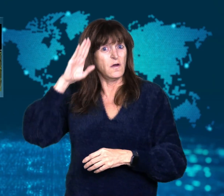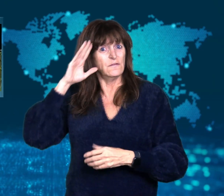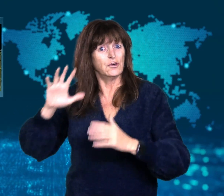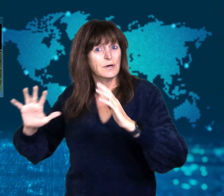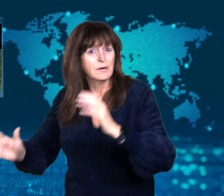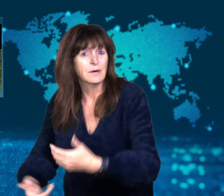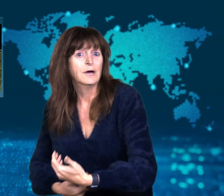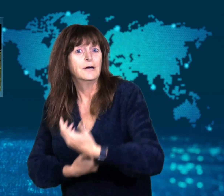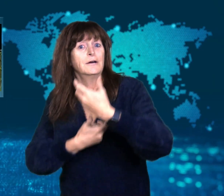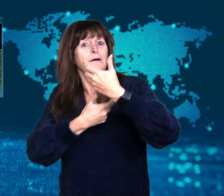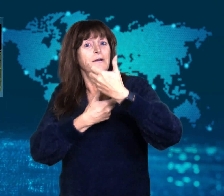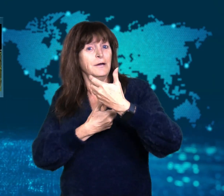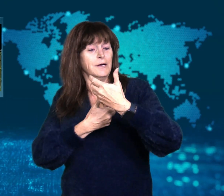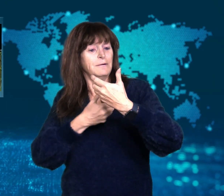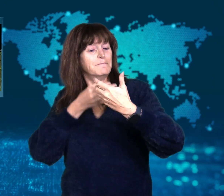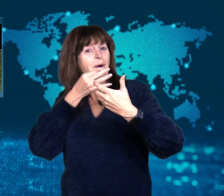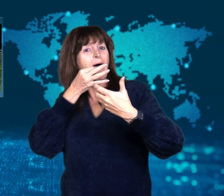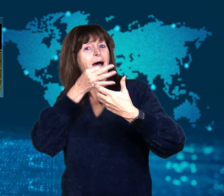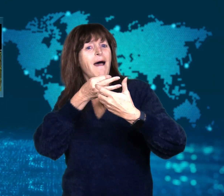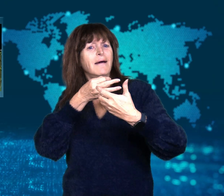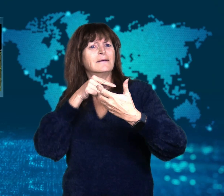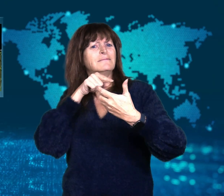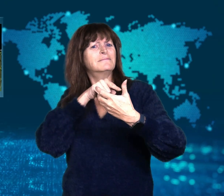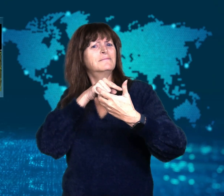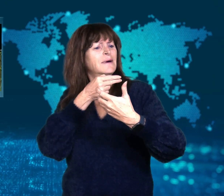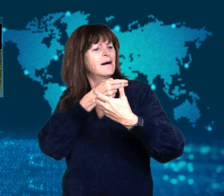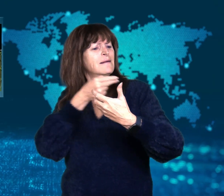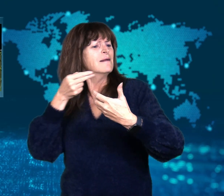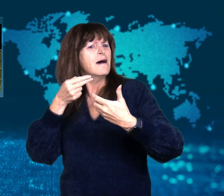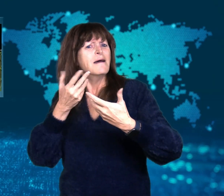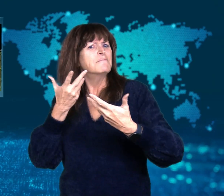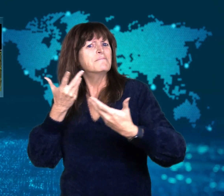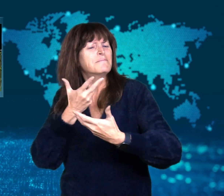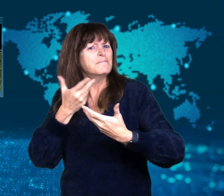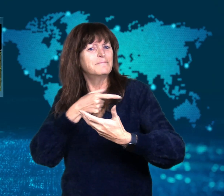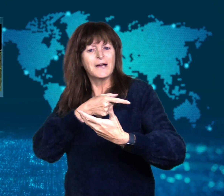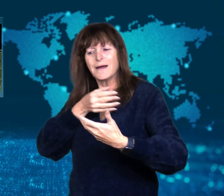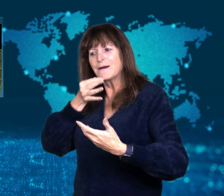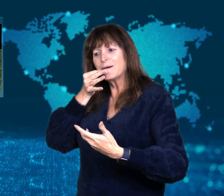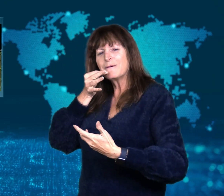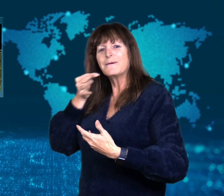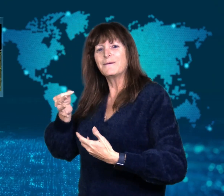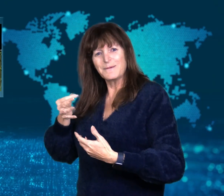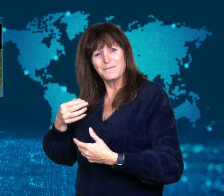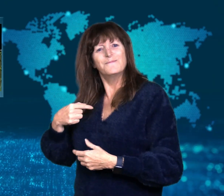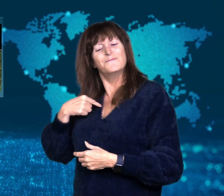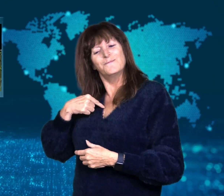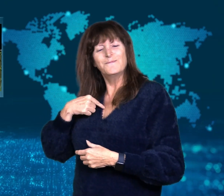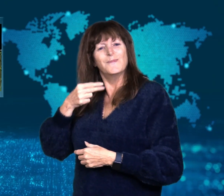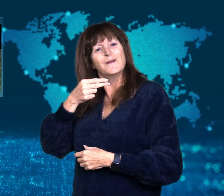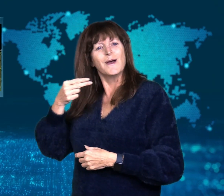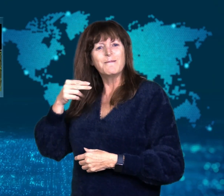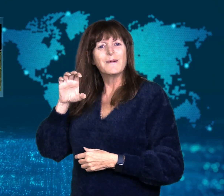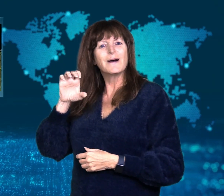When one of the officers picked her up into his arms and asked